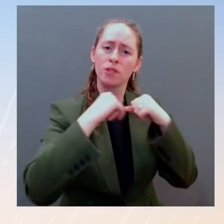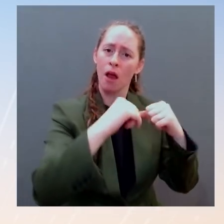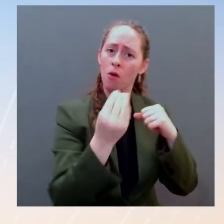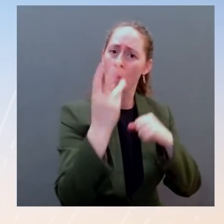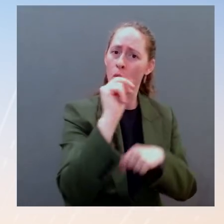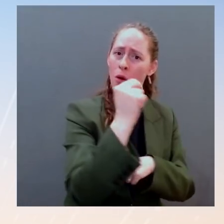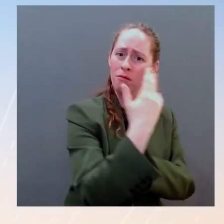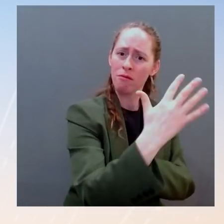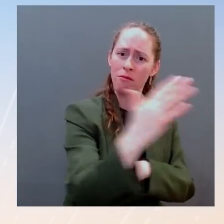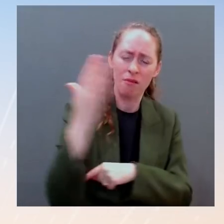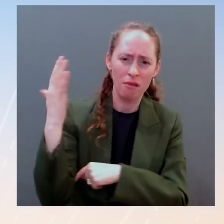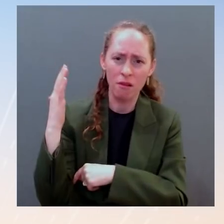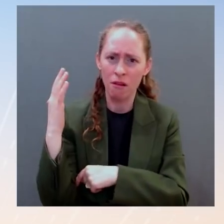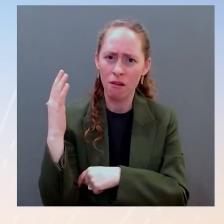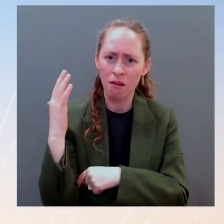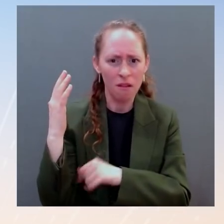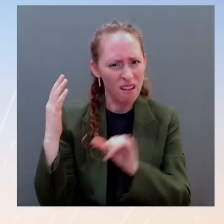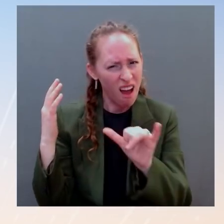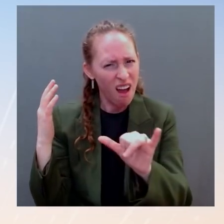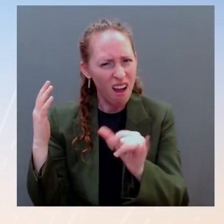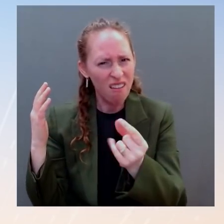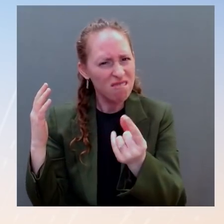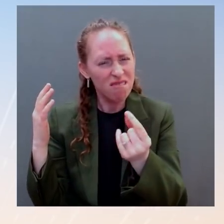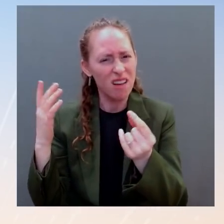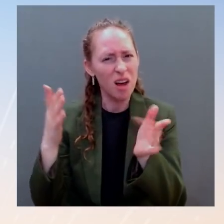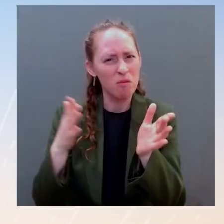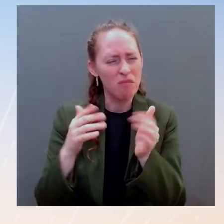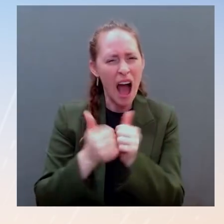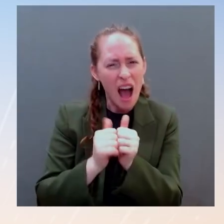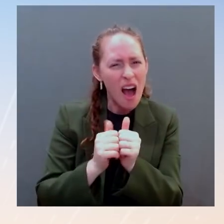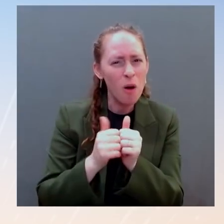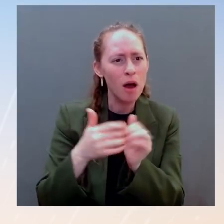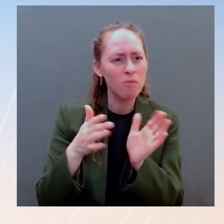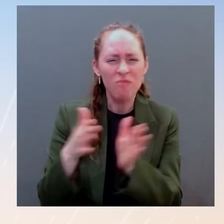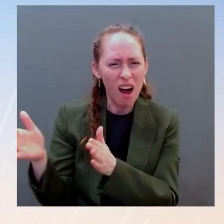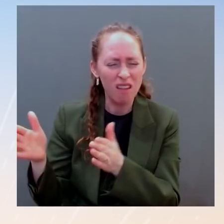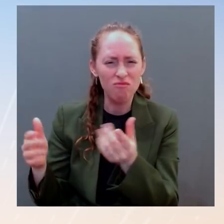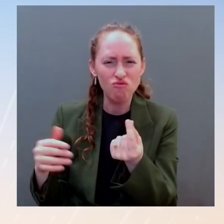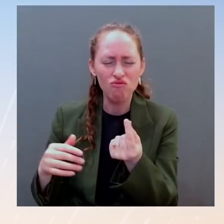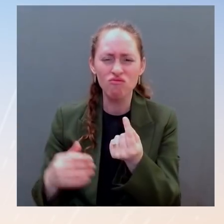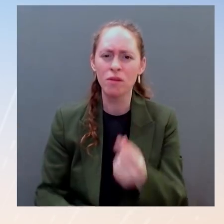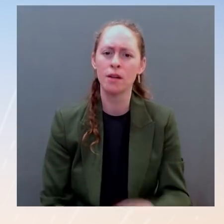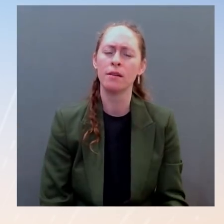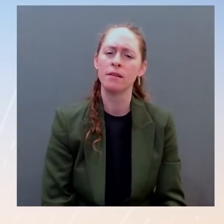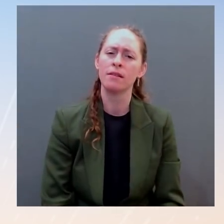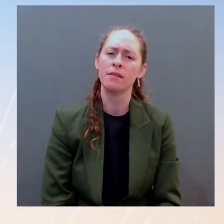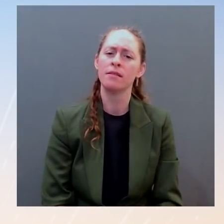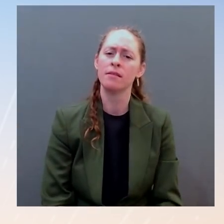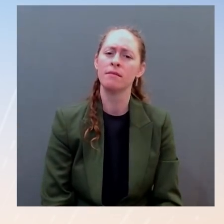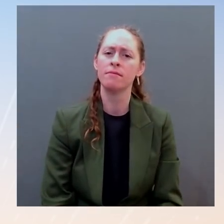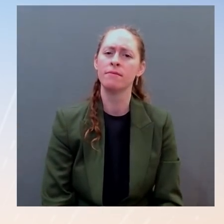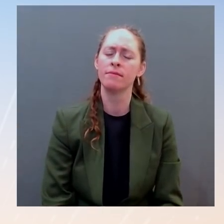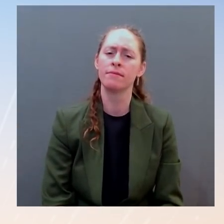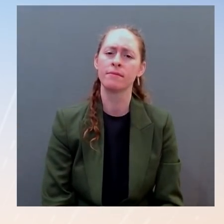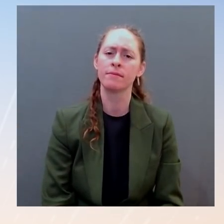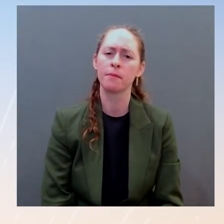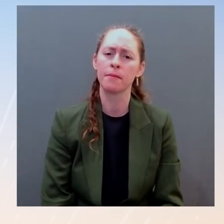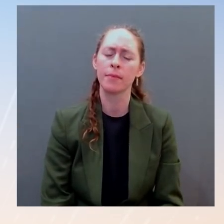is that the science has only become more clear that the world needs to both strengthen and accelerate emissions reductions. And part of that goal is conser- --